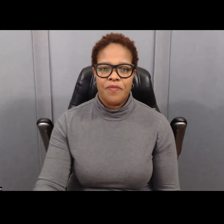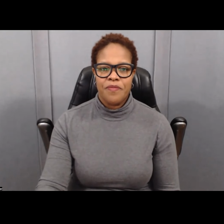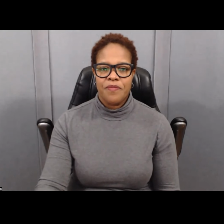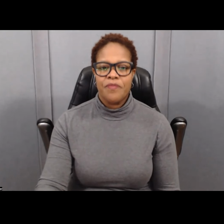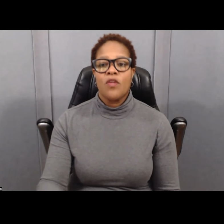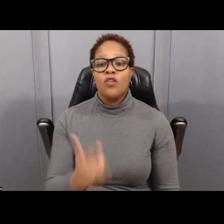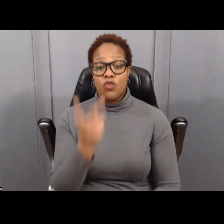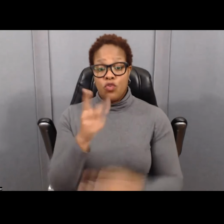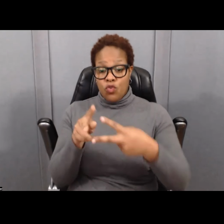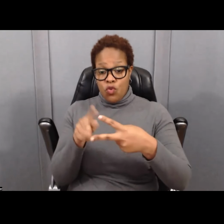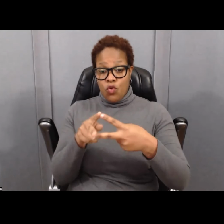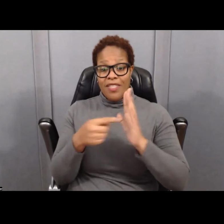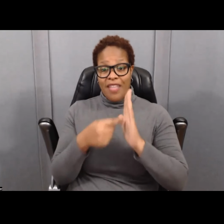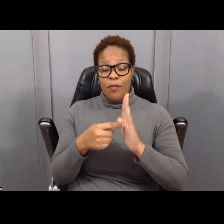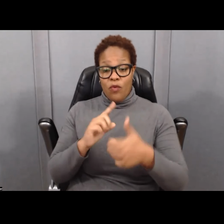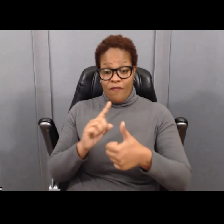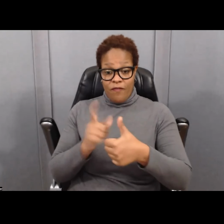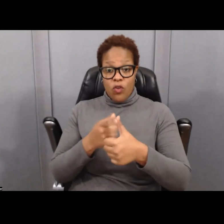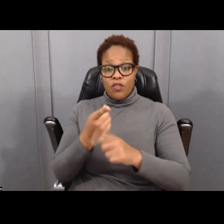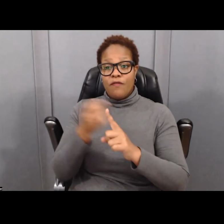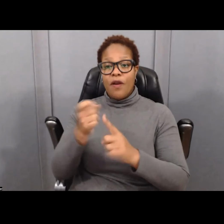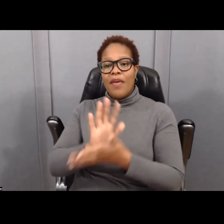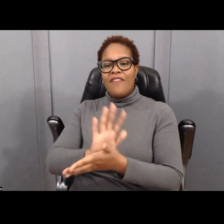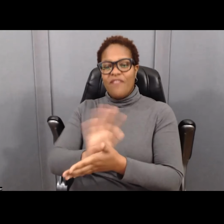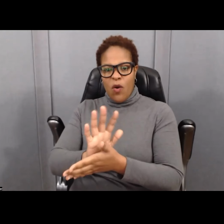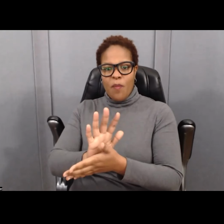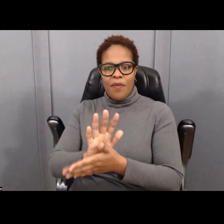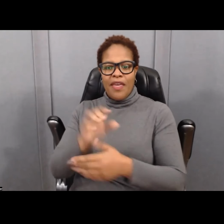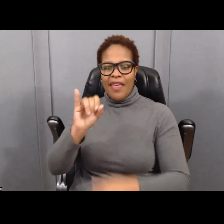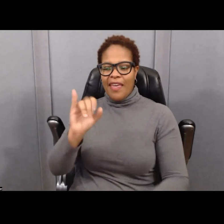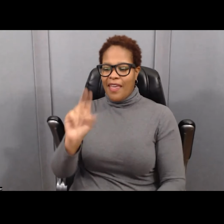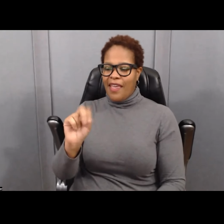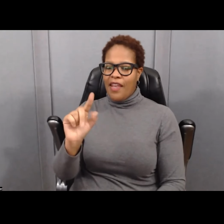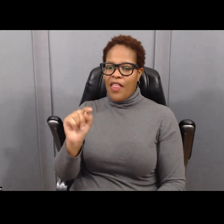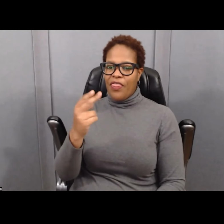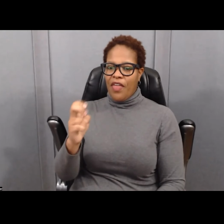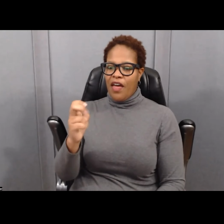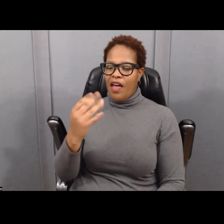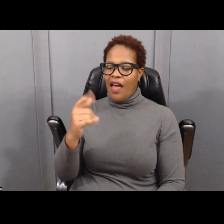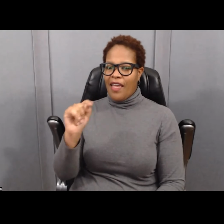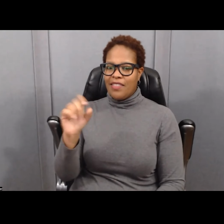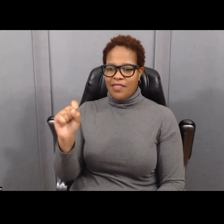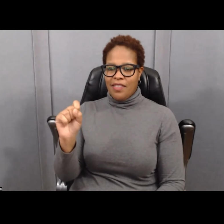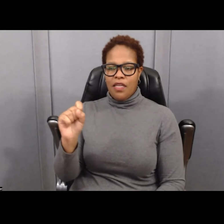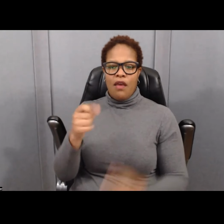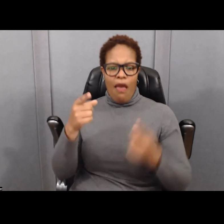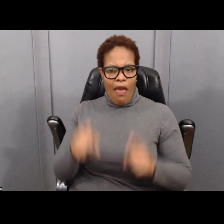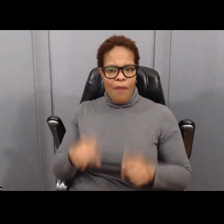the first one from a film "In The Heights," which takes place in Washington Heights in New York City,